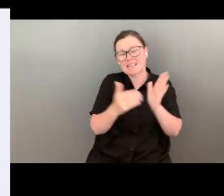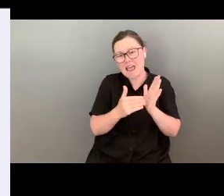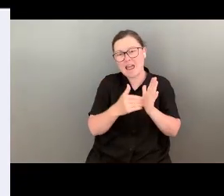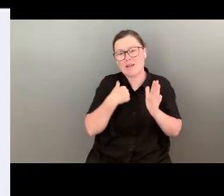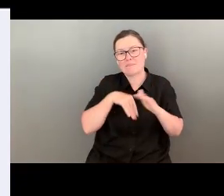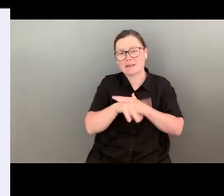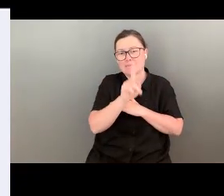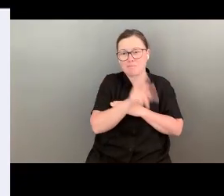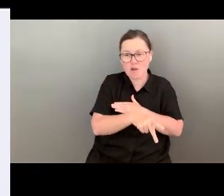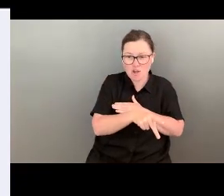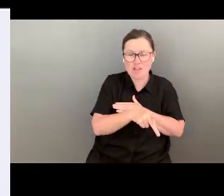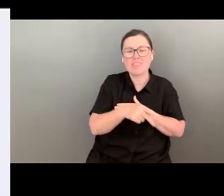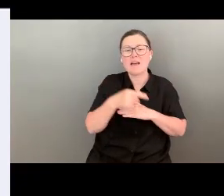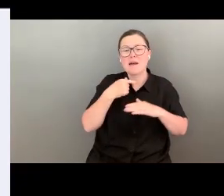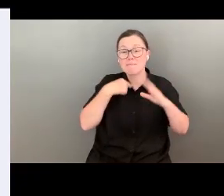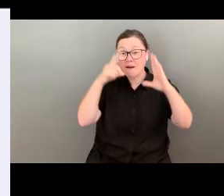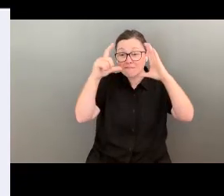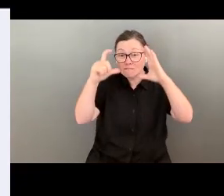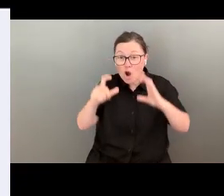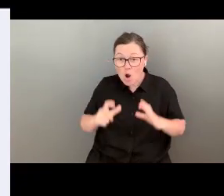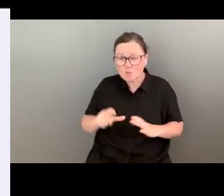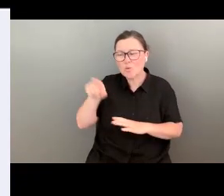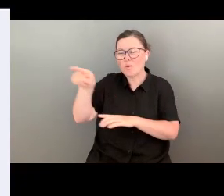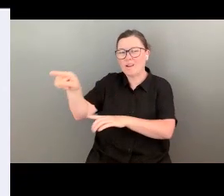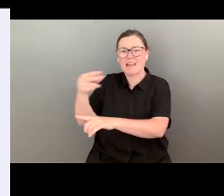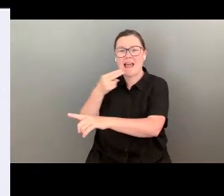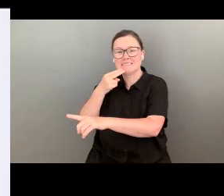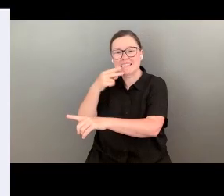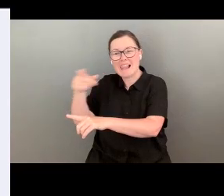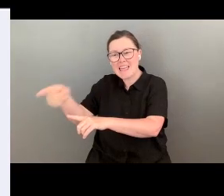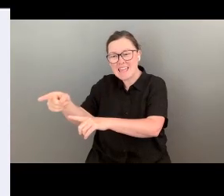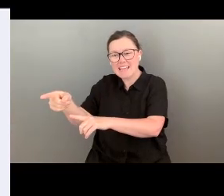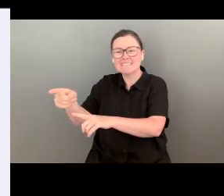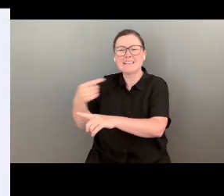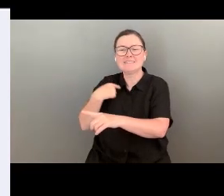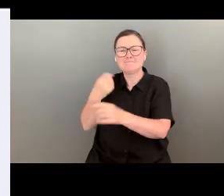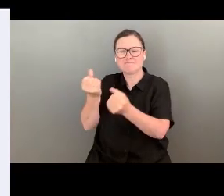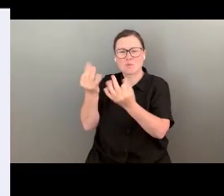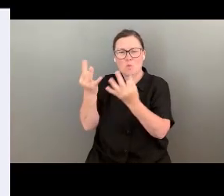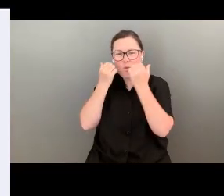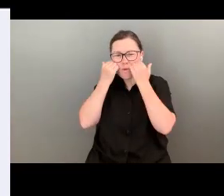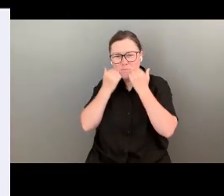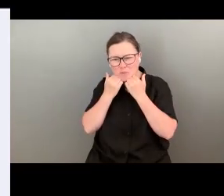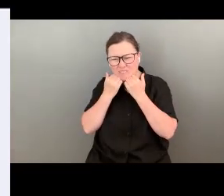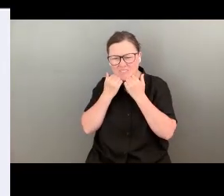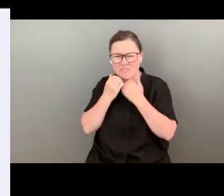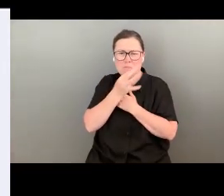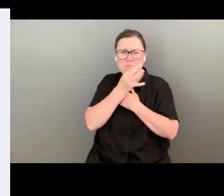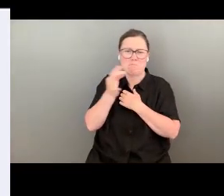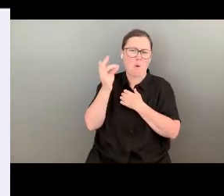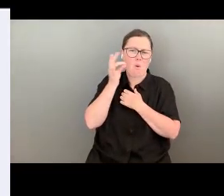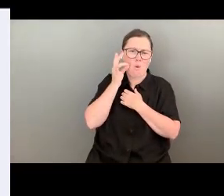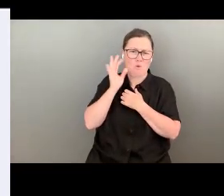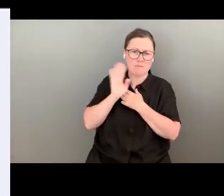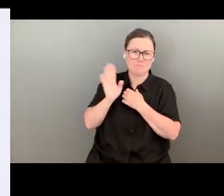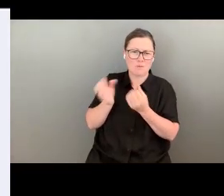so I couldn't prove that I'd done that and it was going to be a very boring presentation. So I had to try and think of another weird hobby